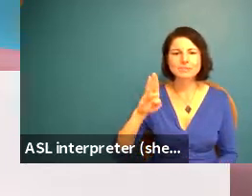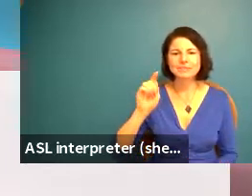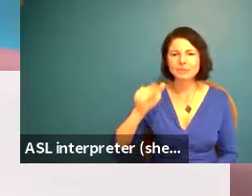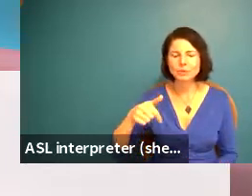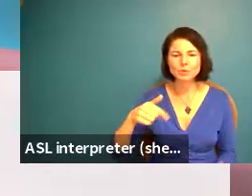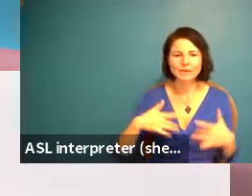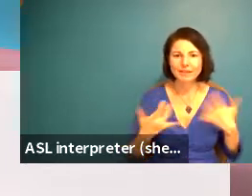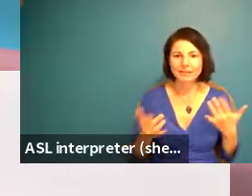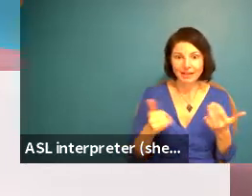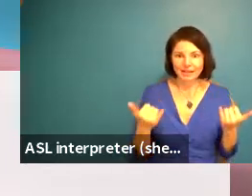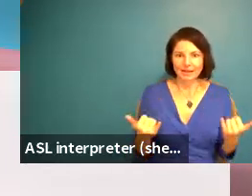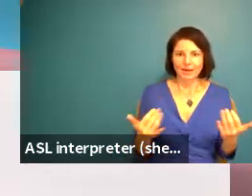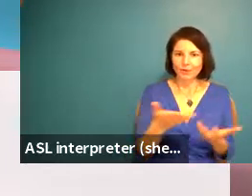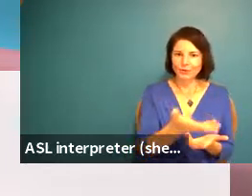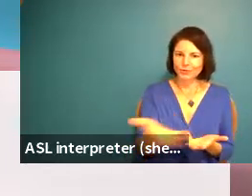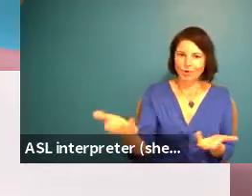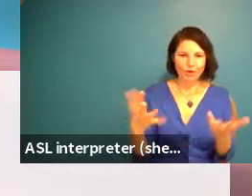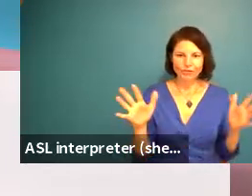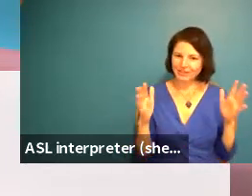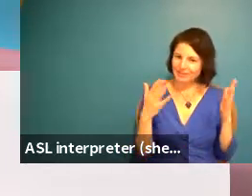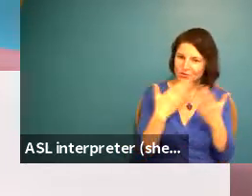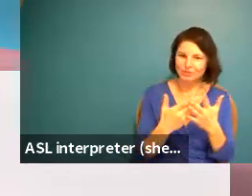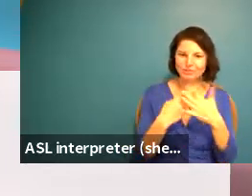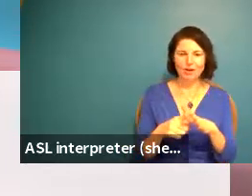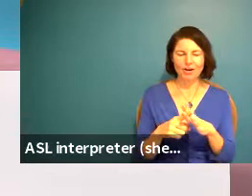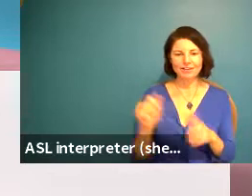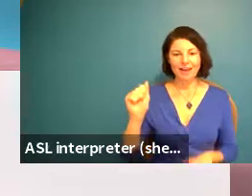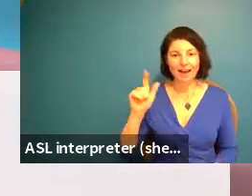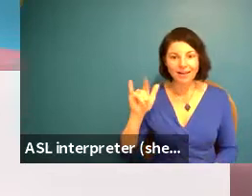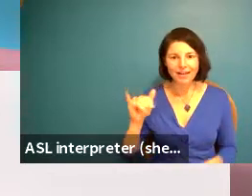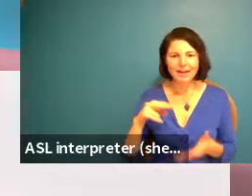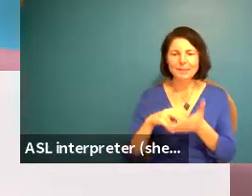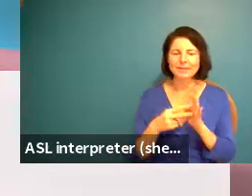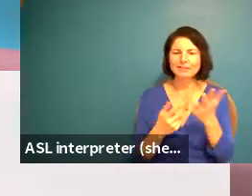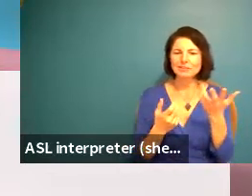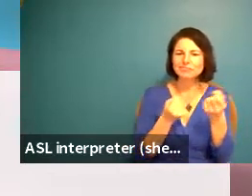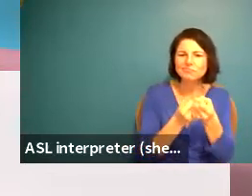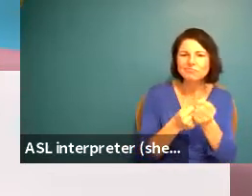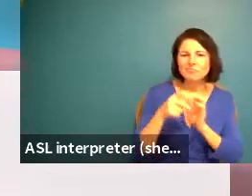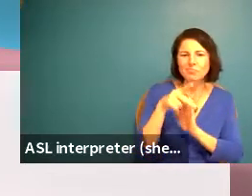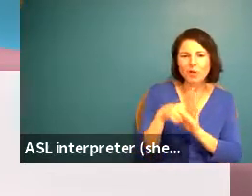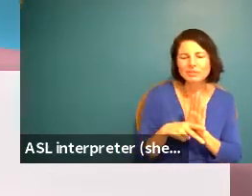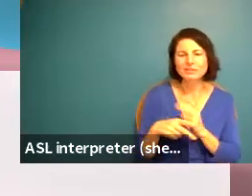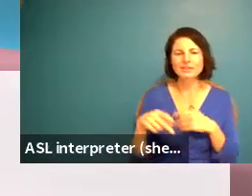you're all already off to a great start. Trans ally should advocate for trans family policies or facility changes, they should